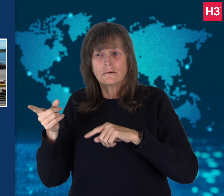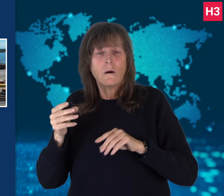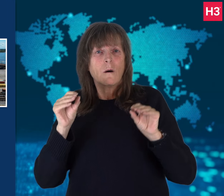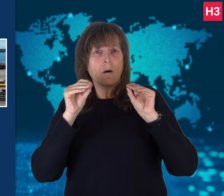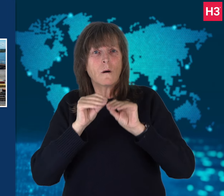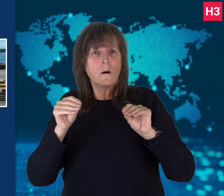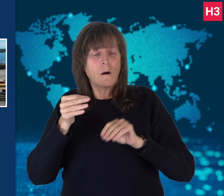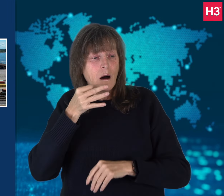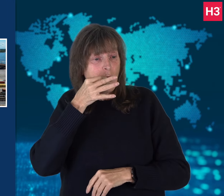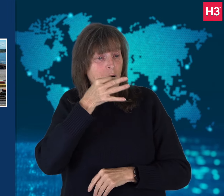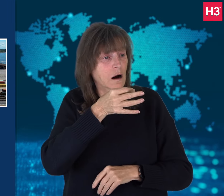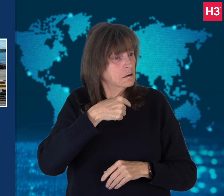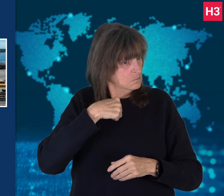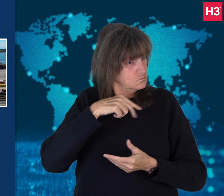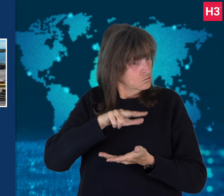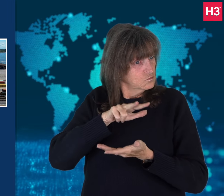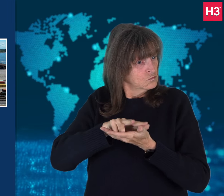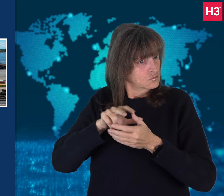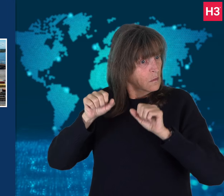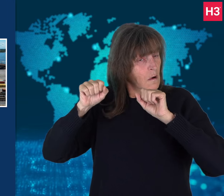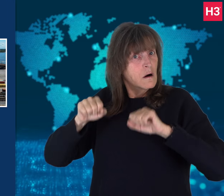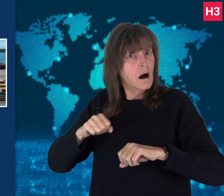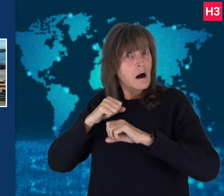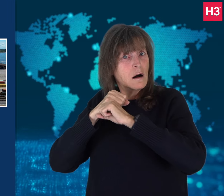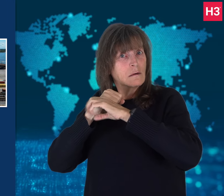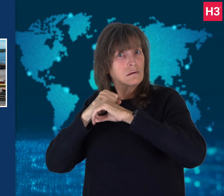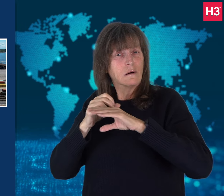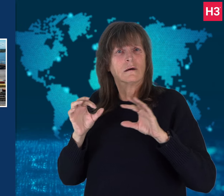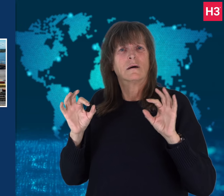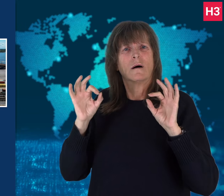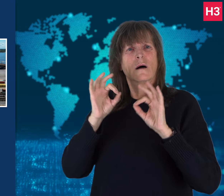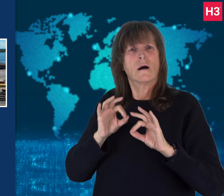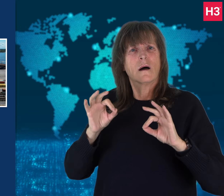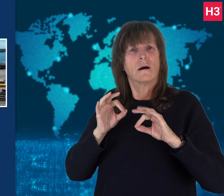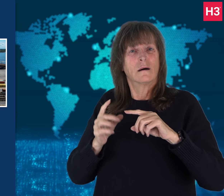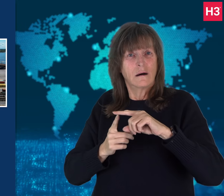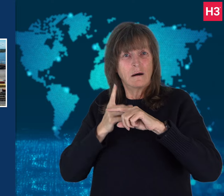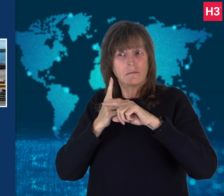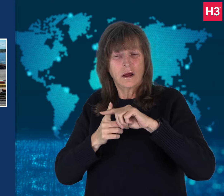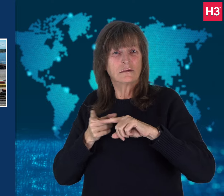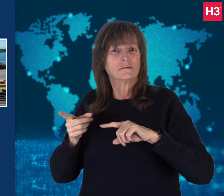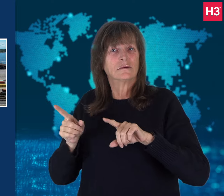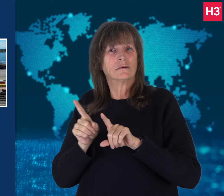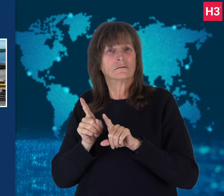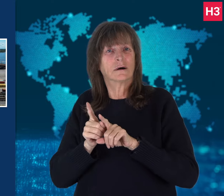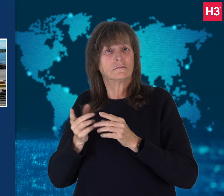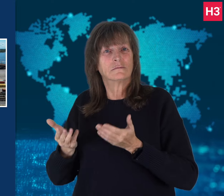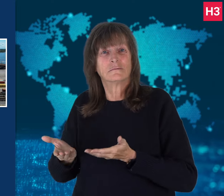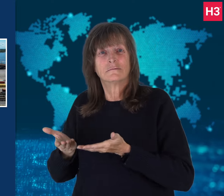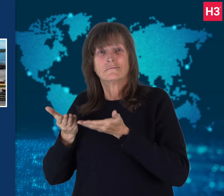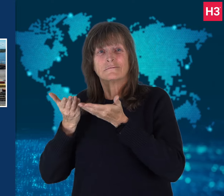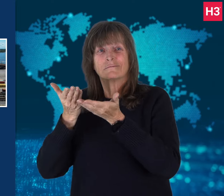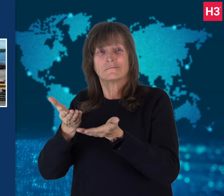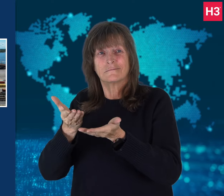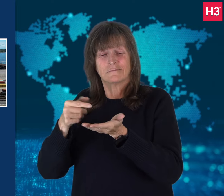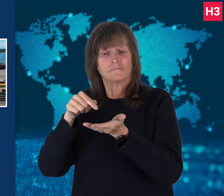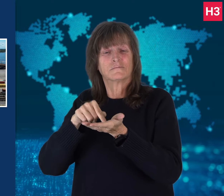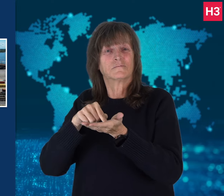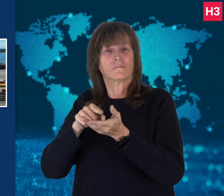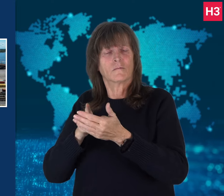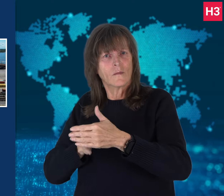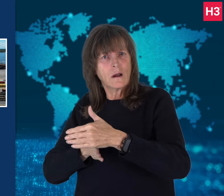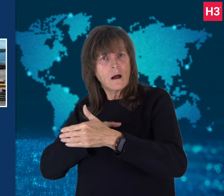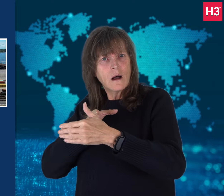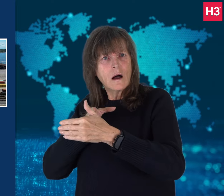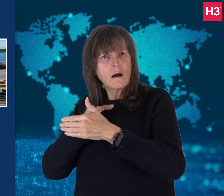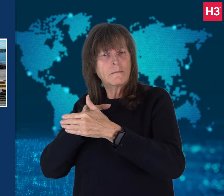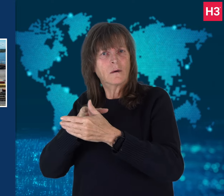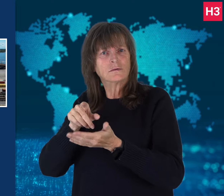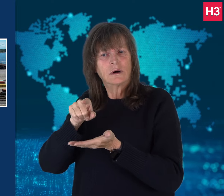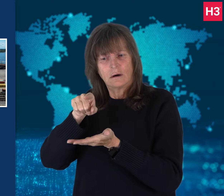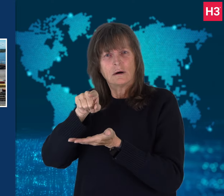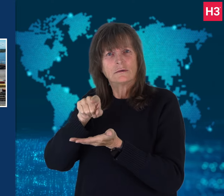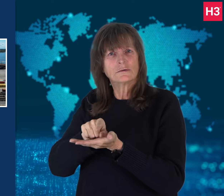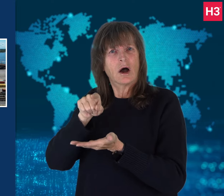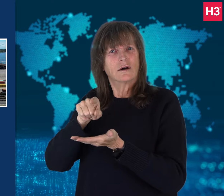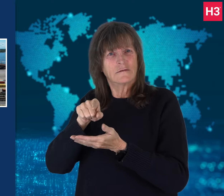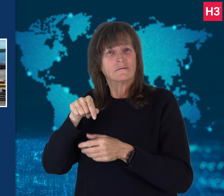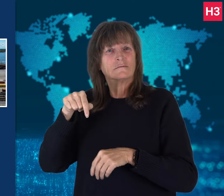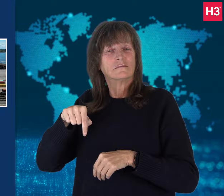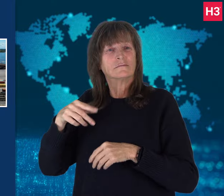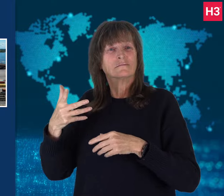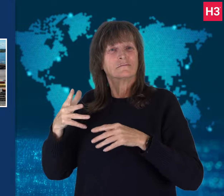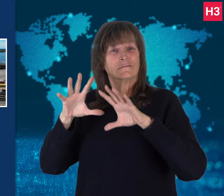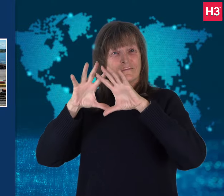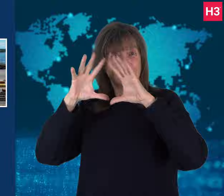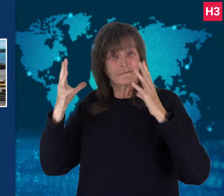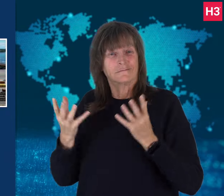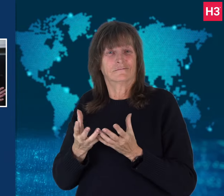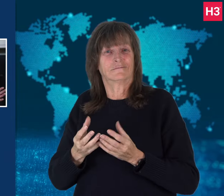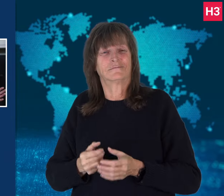and wrongly suggested he opposed tariffs in this situation.